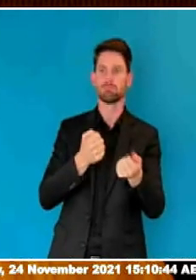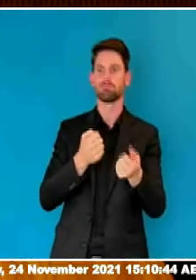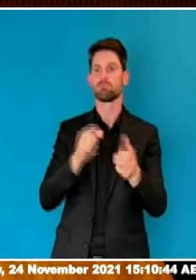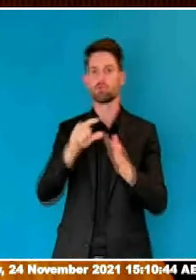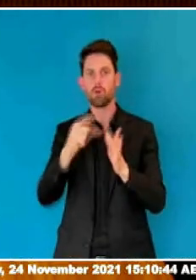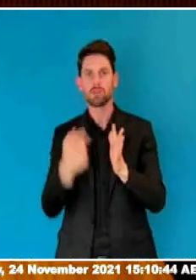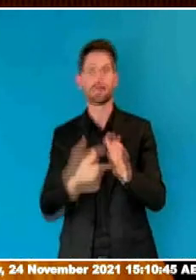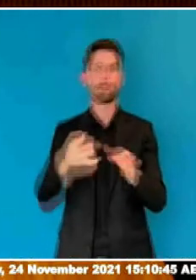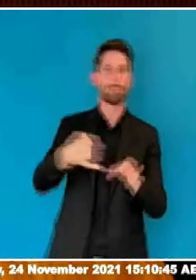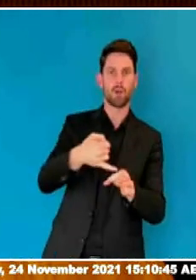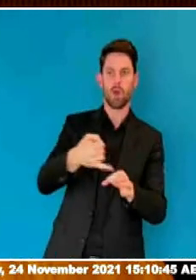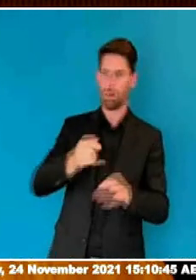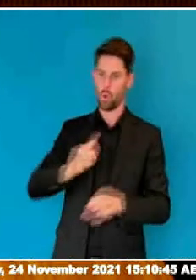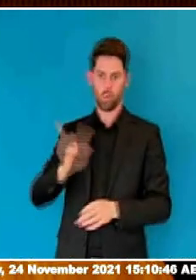appropriate and suitable return to work.